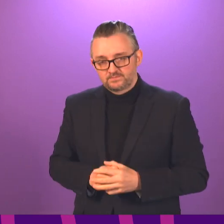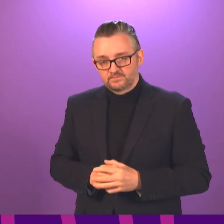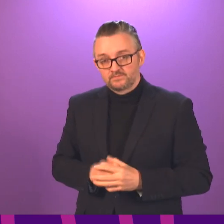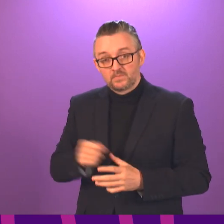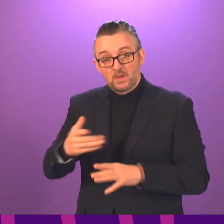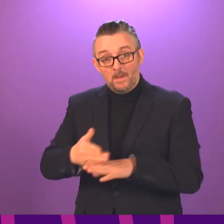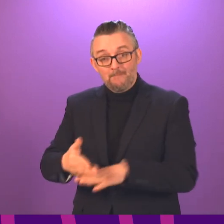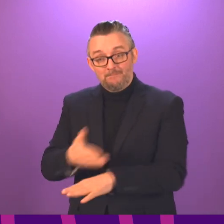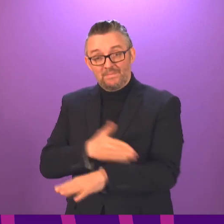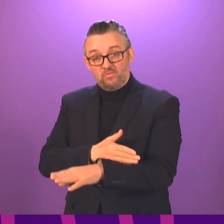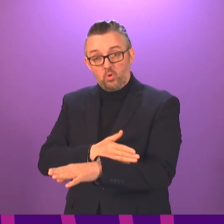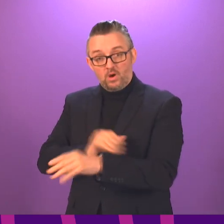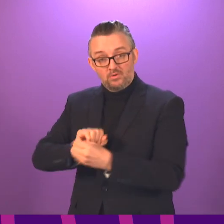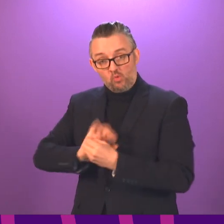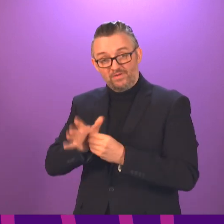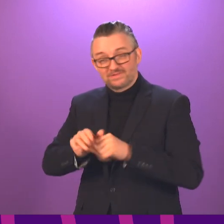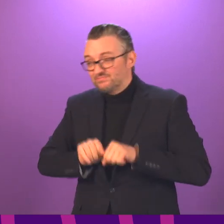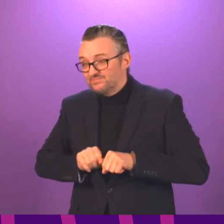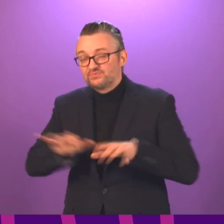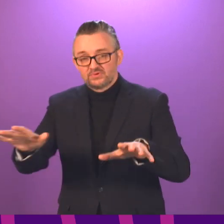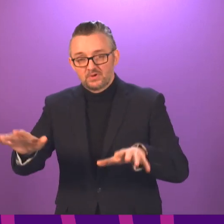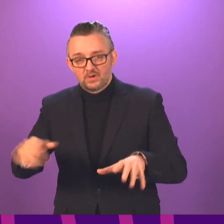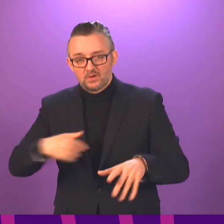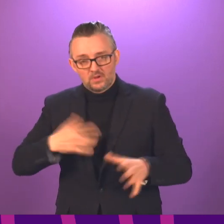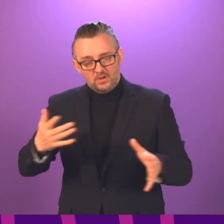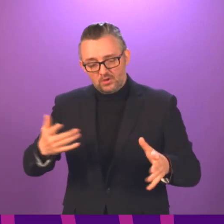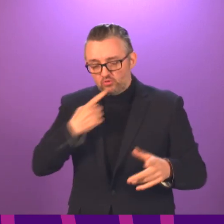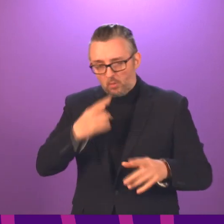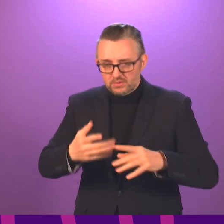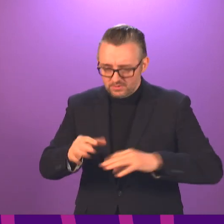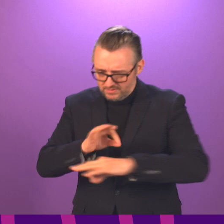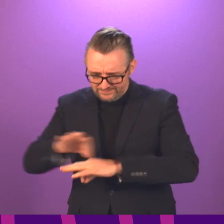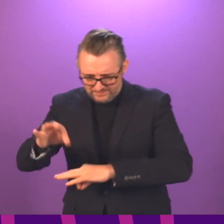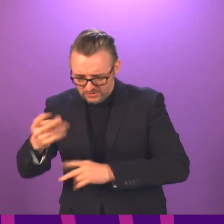transforming and redesigning the provision of child and adolescent mental health services